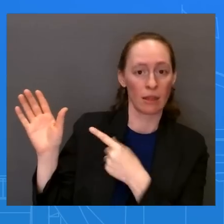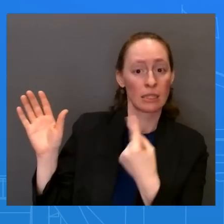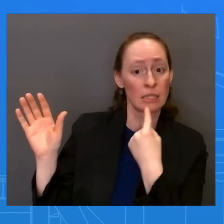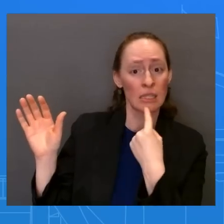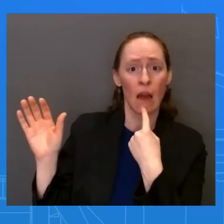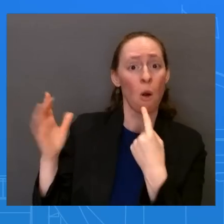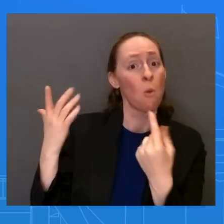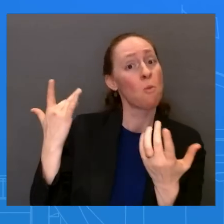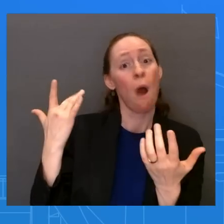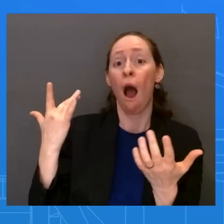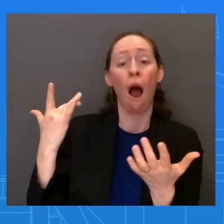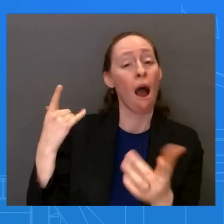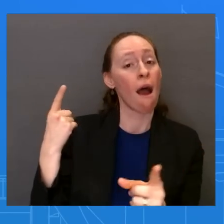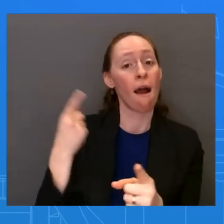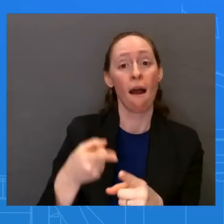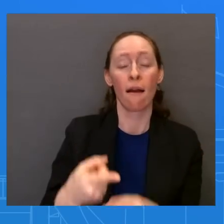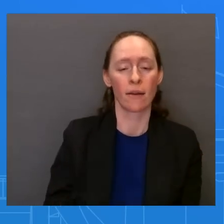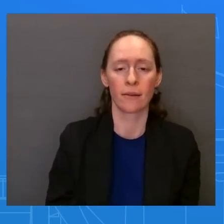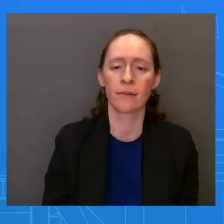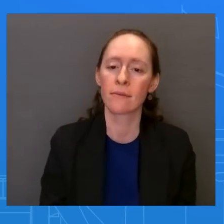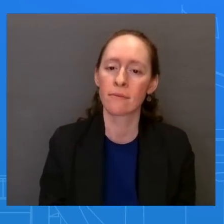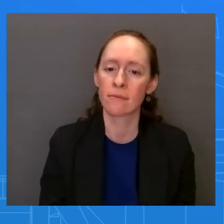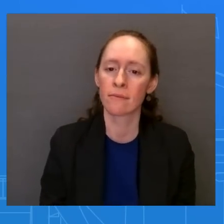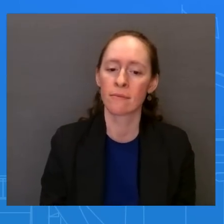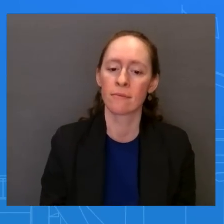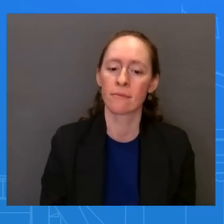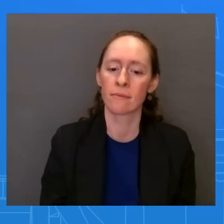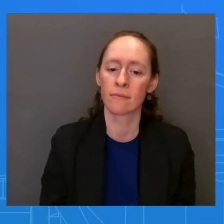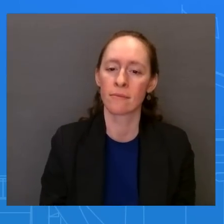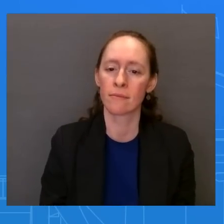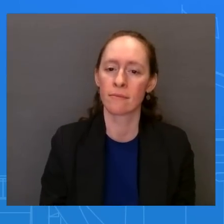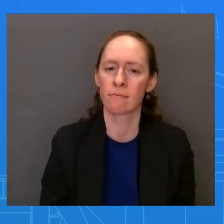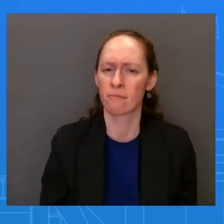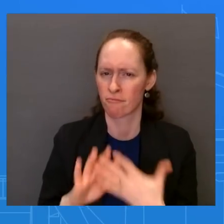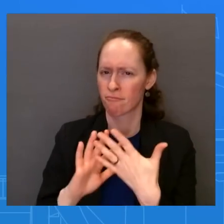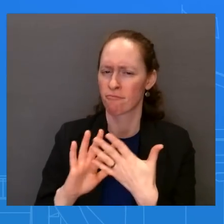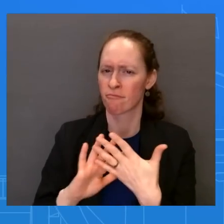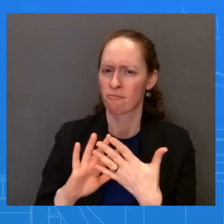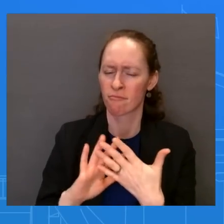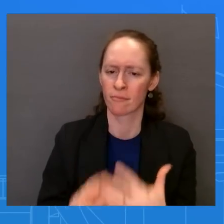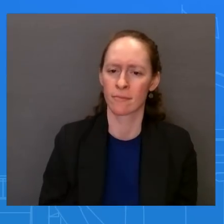at the White House spoke to this in some form yesterday. But he said one of the reasons